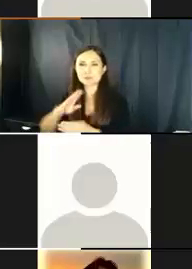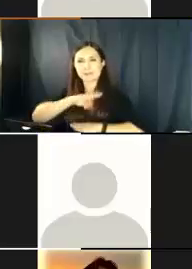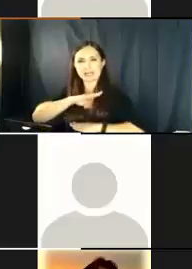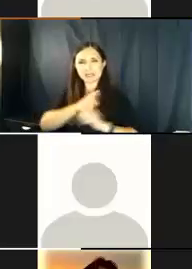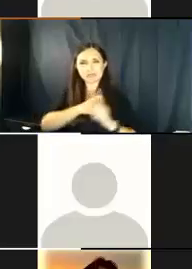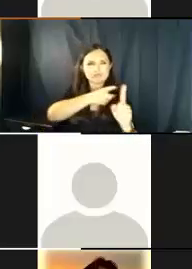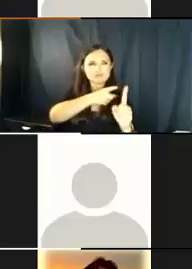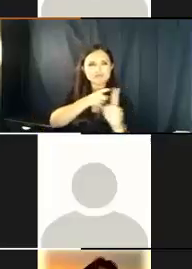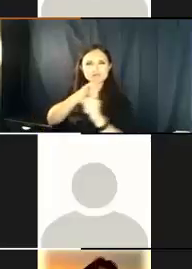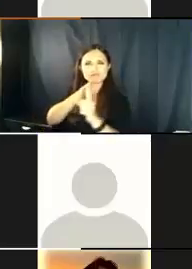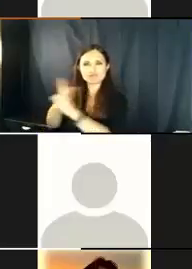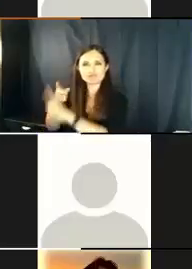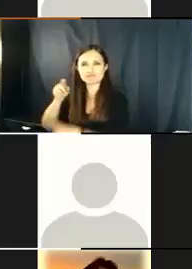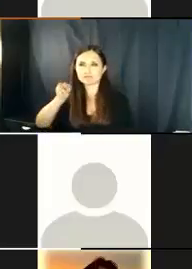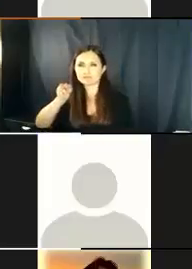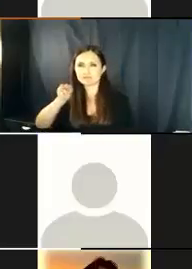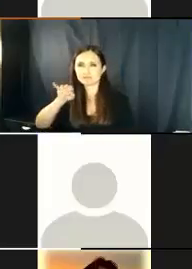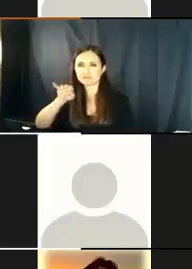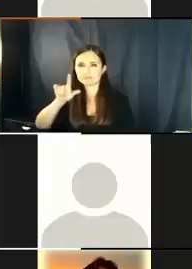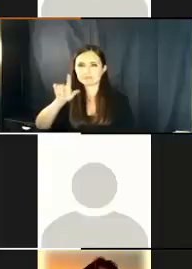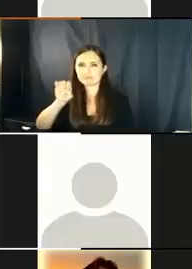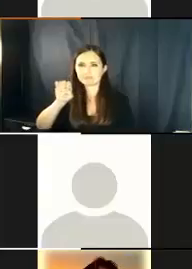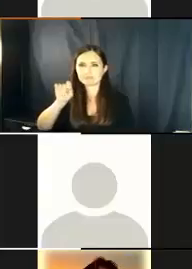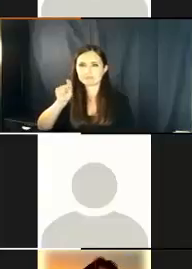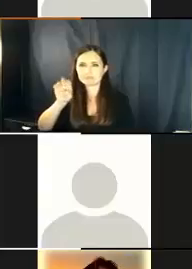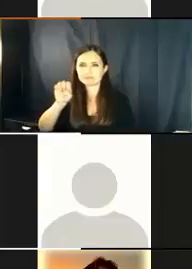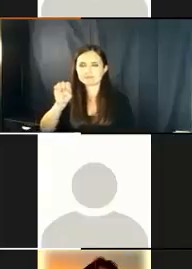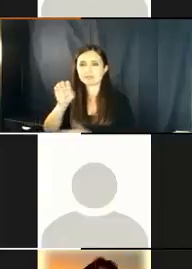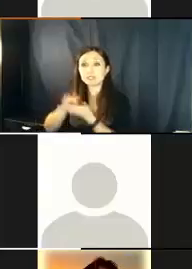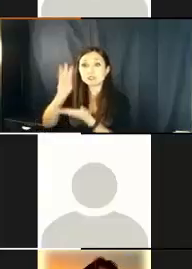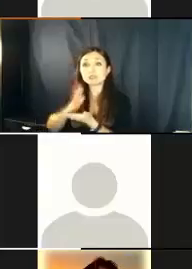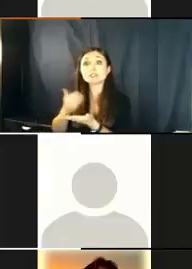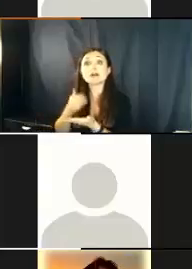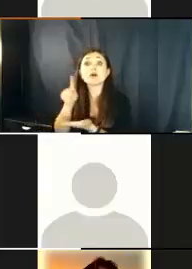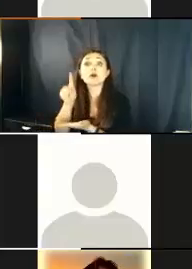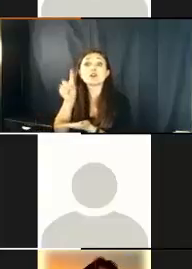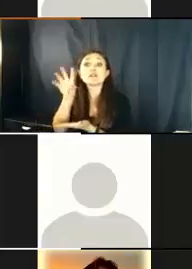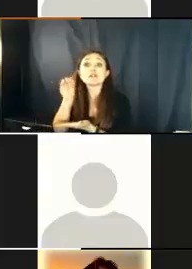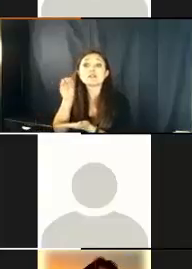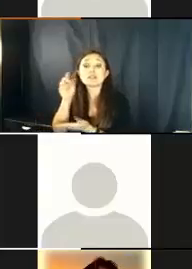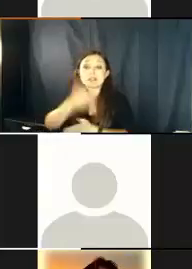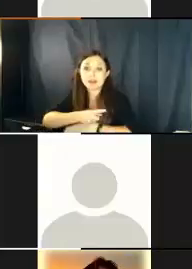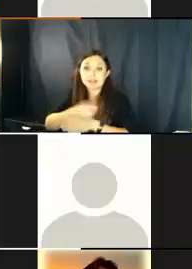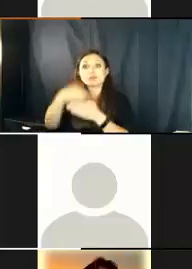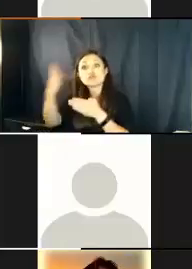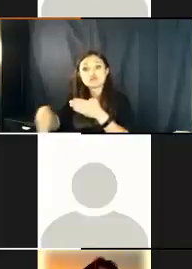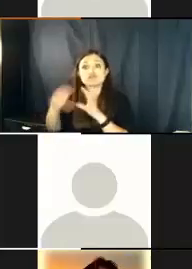In our particular instance students have 150 days to complete their course which is about five months.